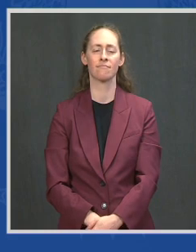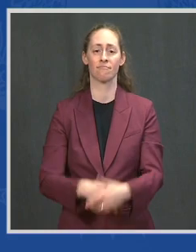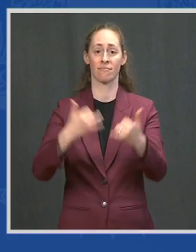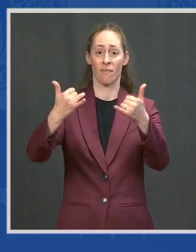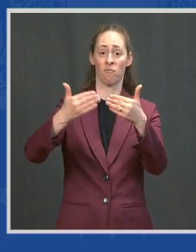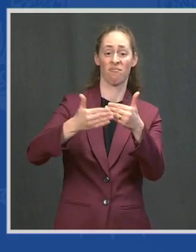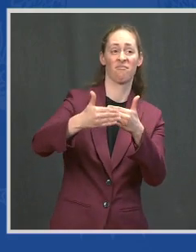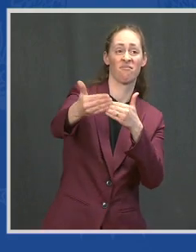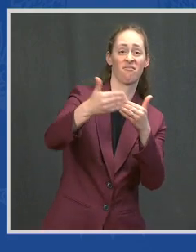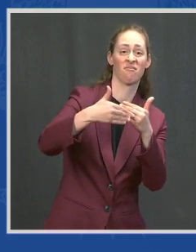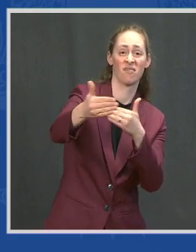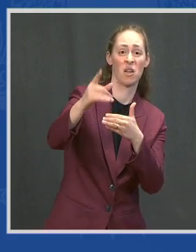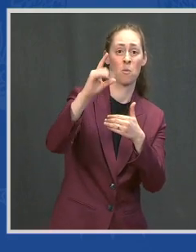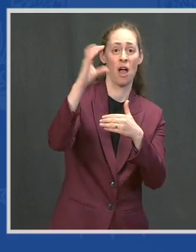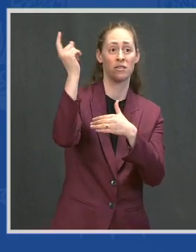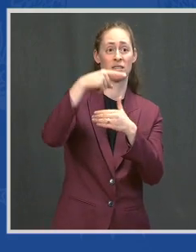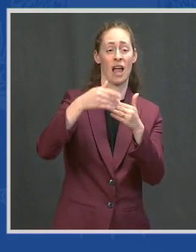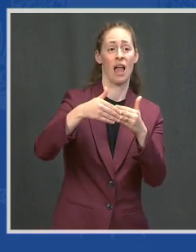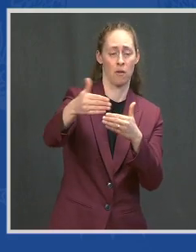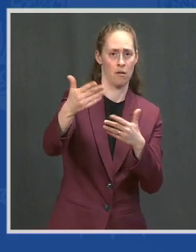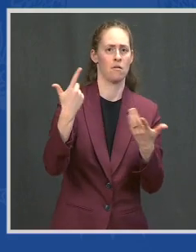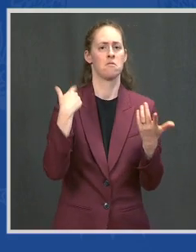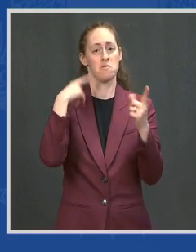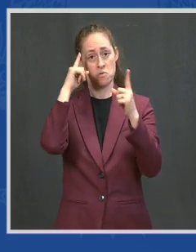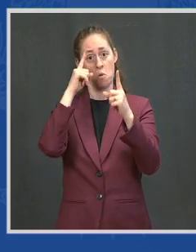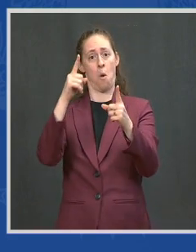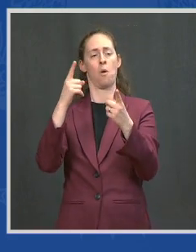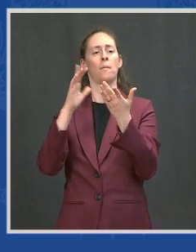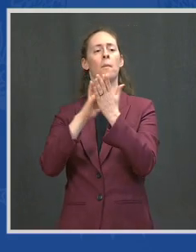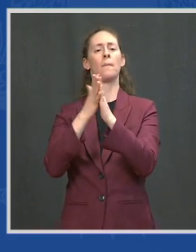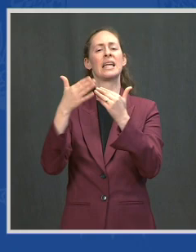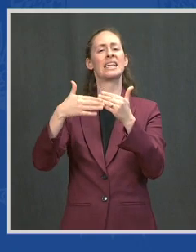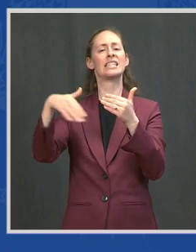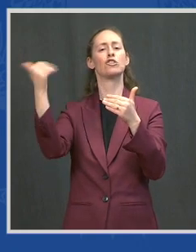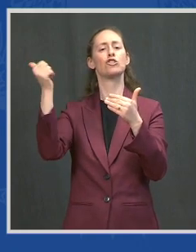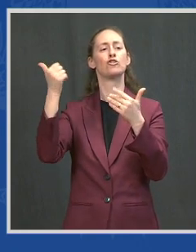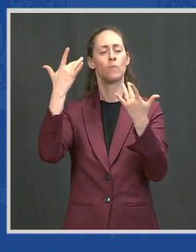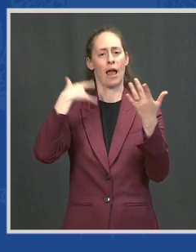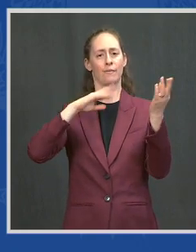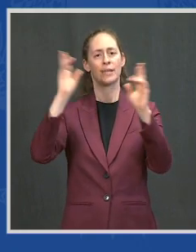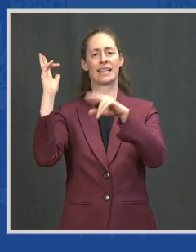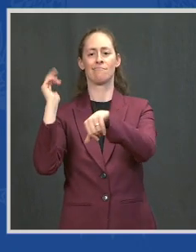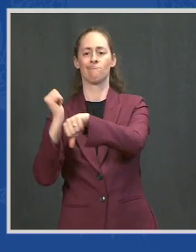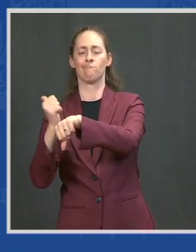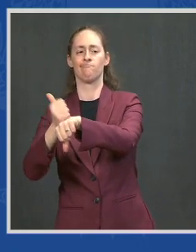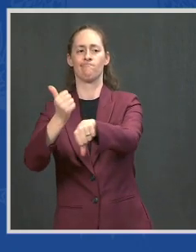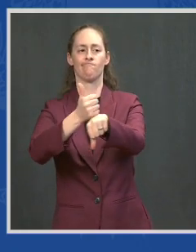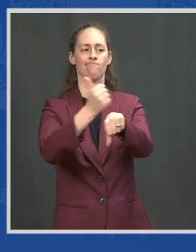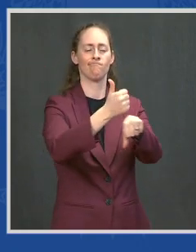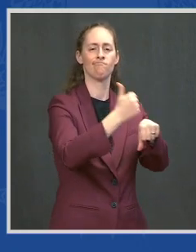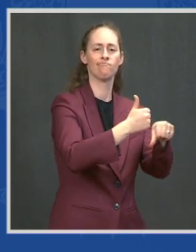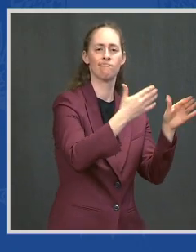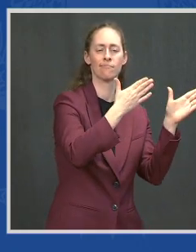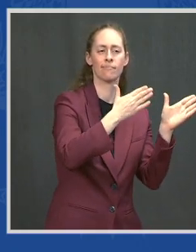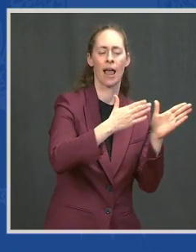It's beyond my personal control -- not control, but I could arrange and make sure those other things happened if we did it.